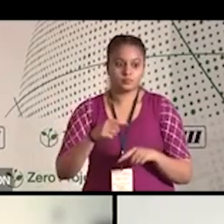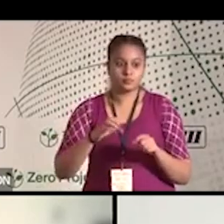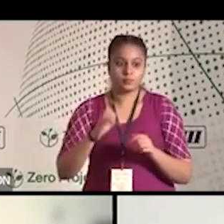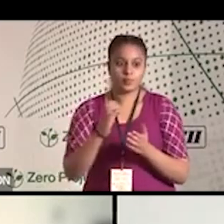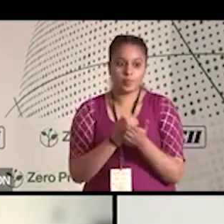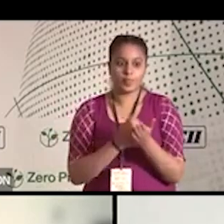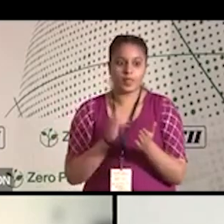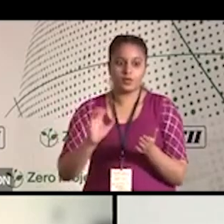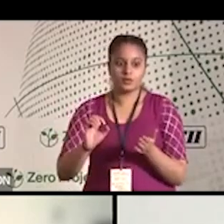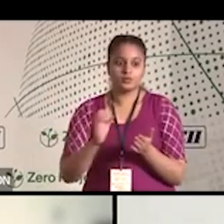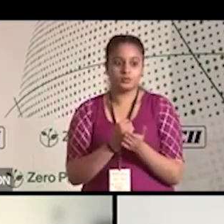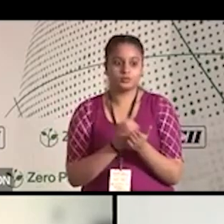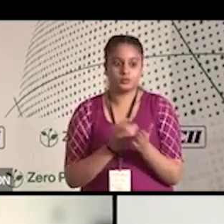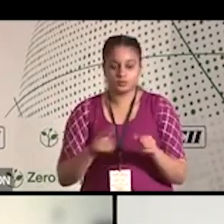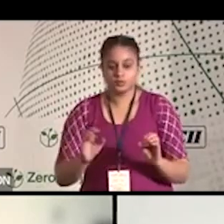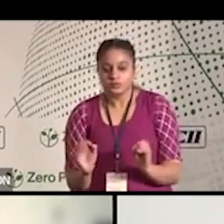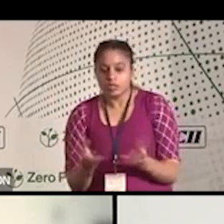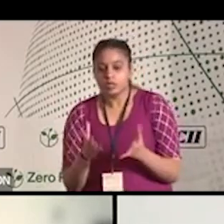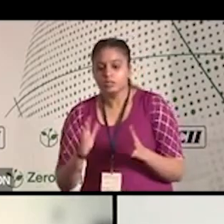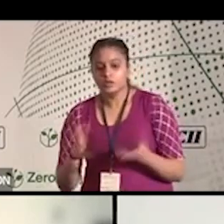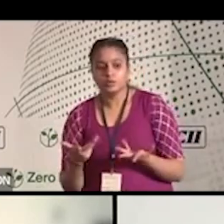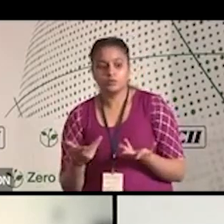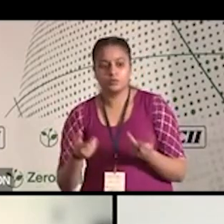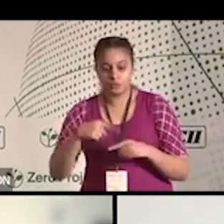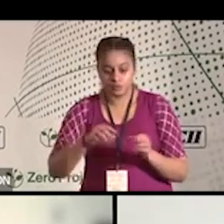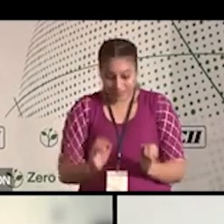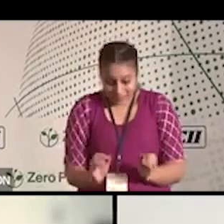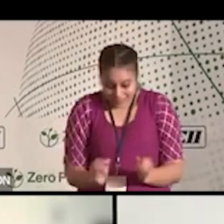is functional right from the beginning.